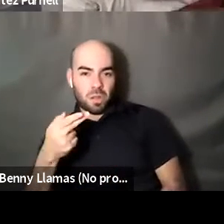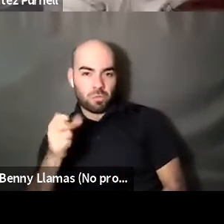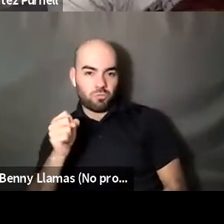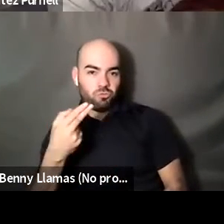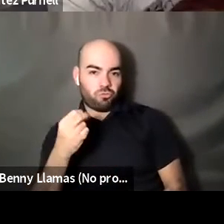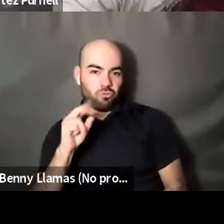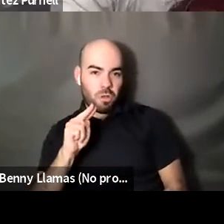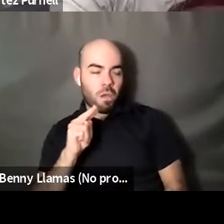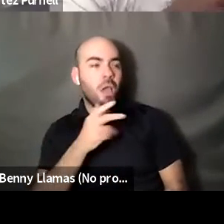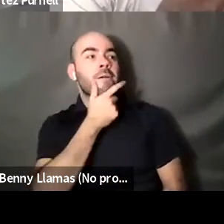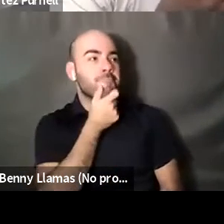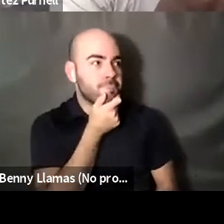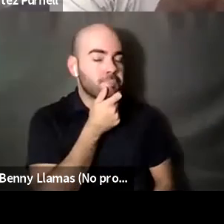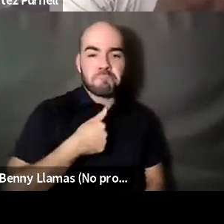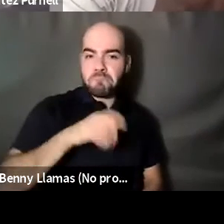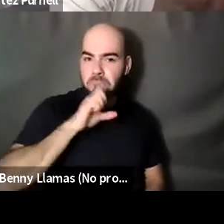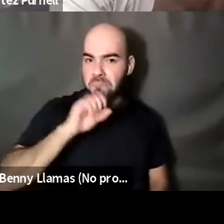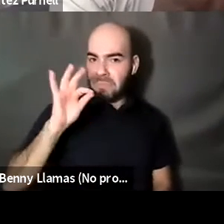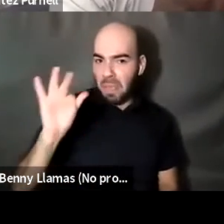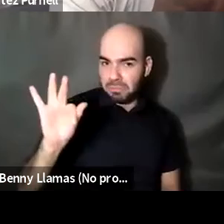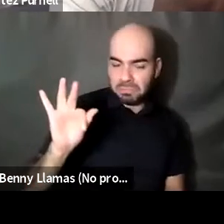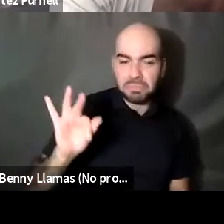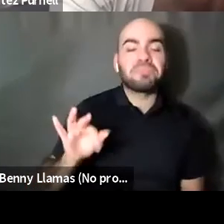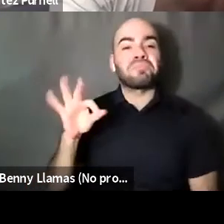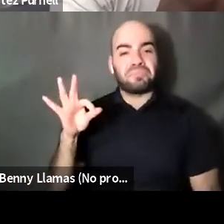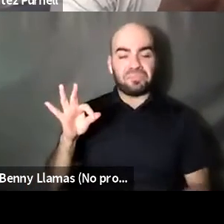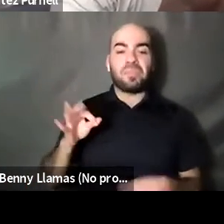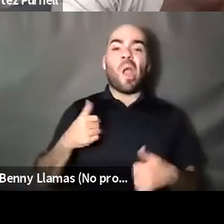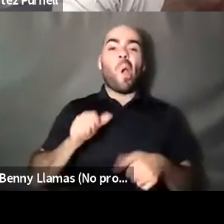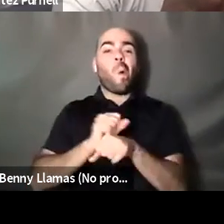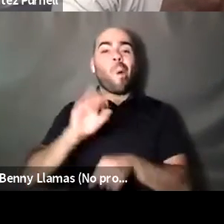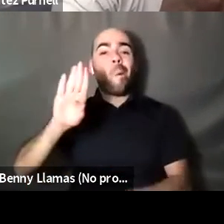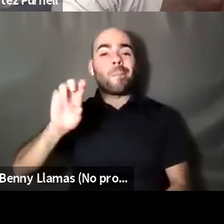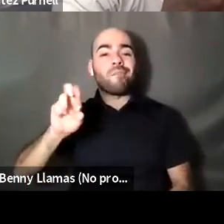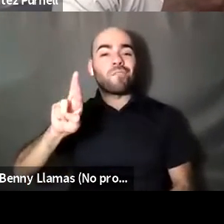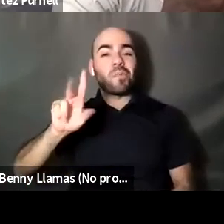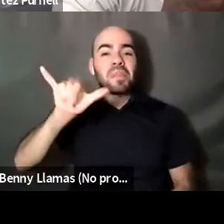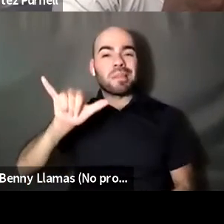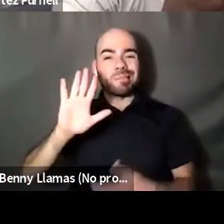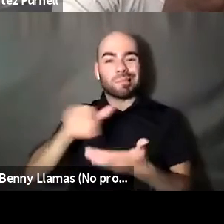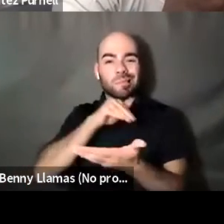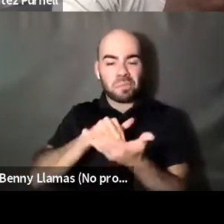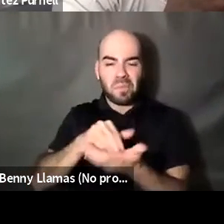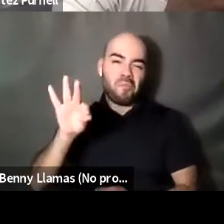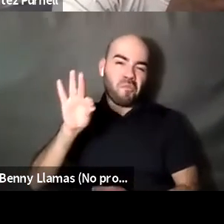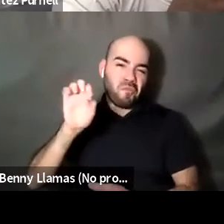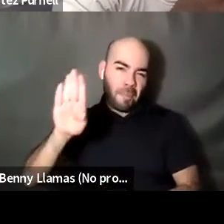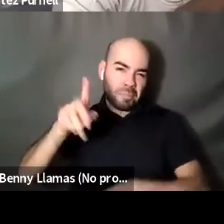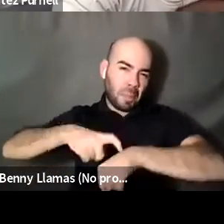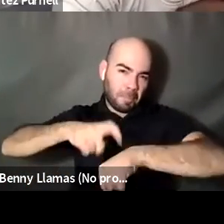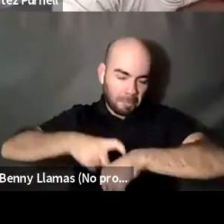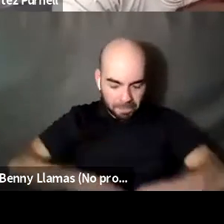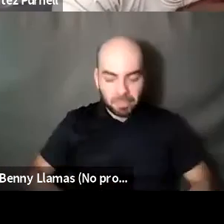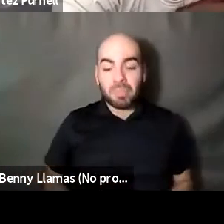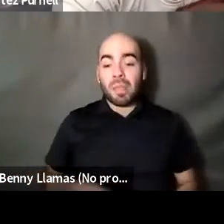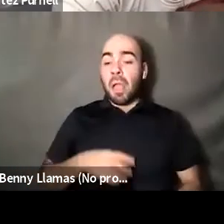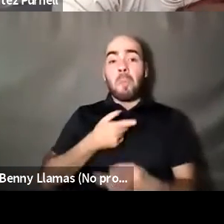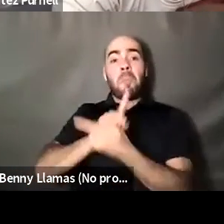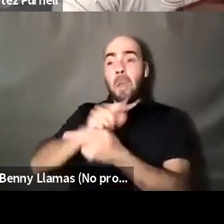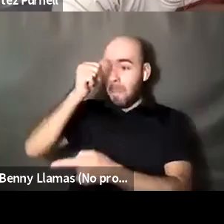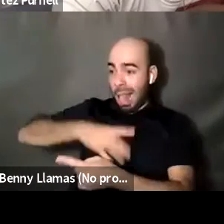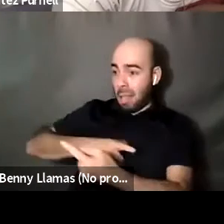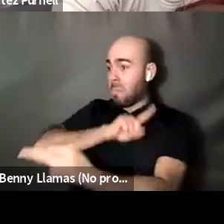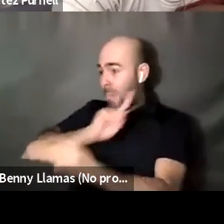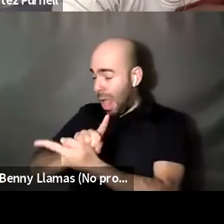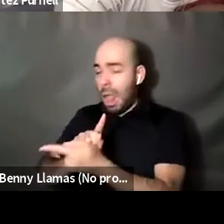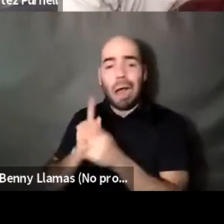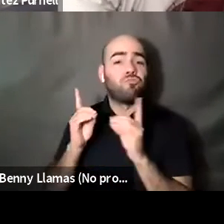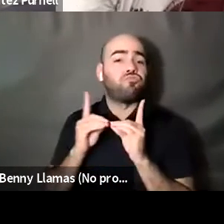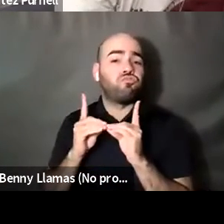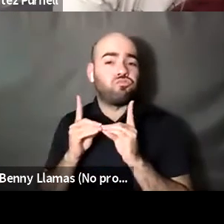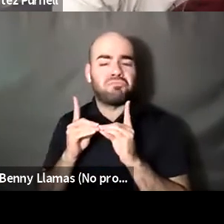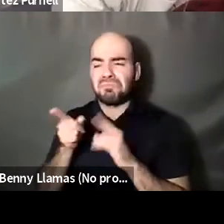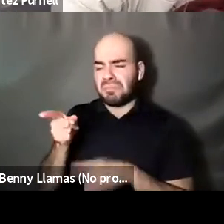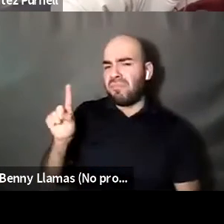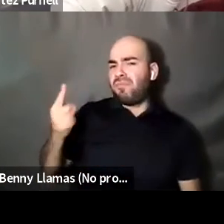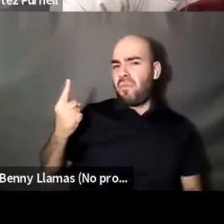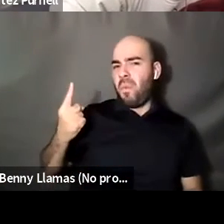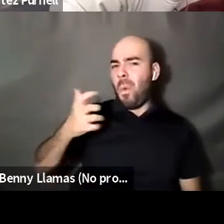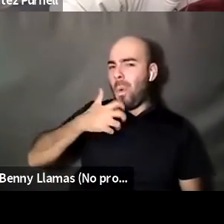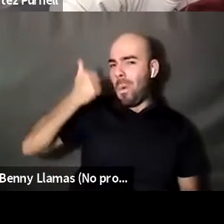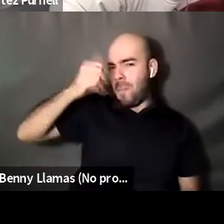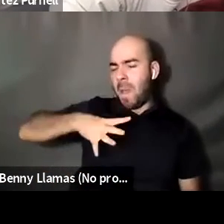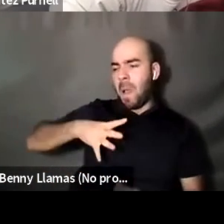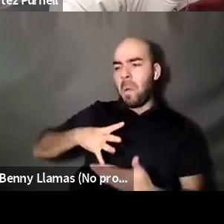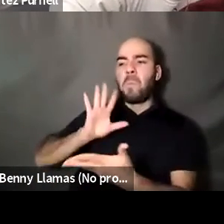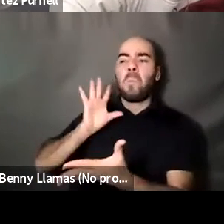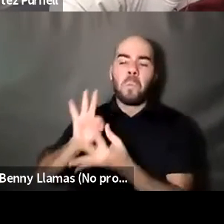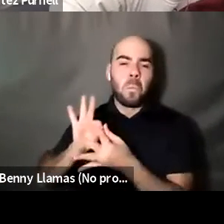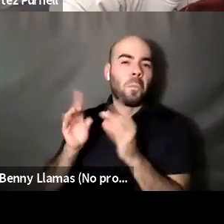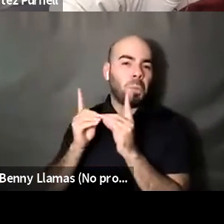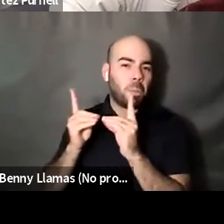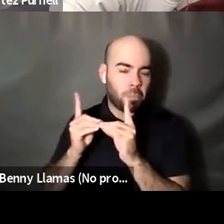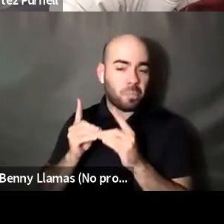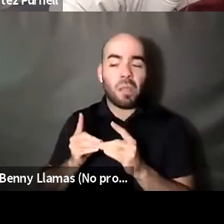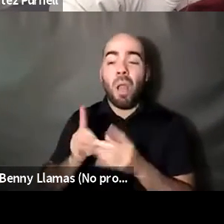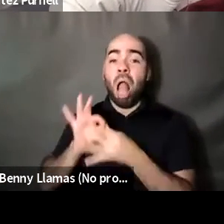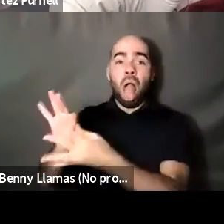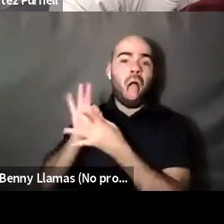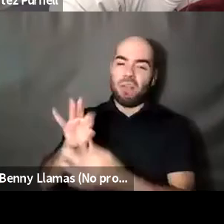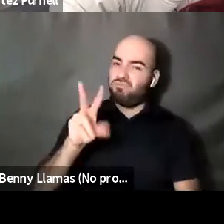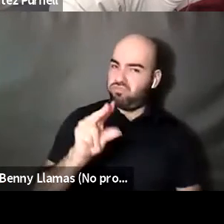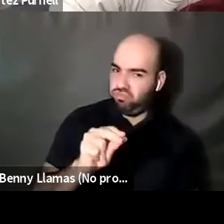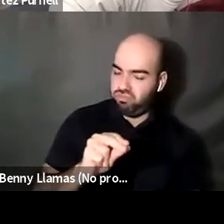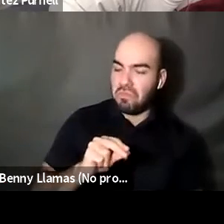Nahshon Anderson: When I was 19 I was working in the the Beverly center. This was February and I met I met a guy. And we started dating and he would have been the first he would have been the first older guy that I started dating. We weren't in a relationship relationship, but I would have to say.